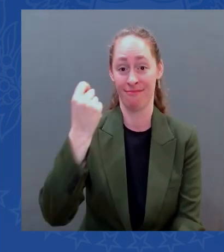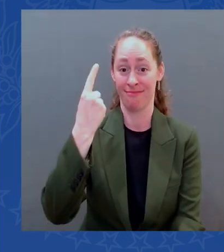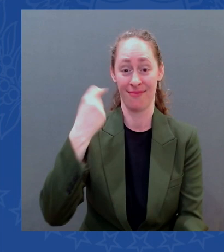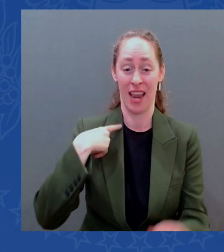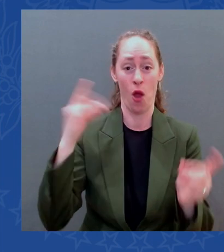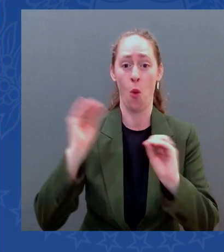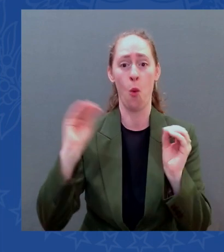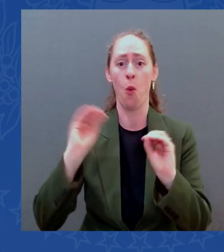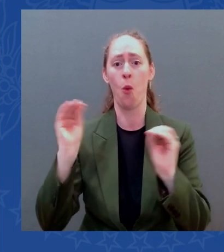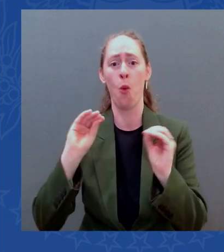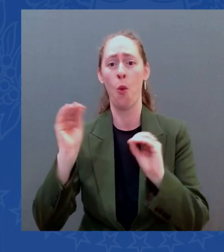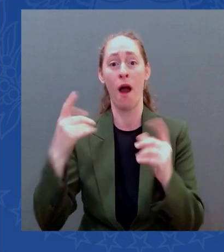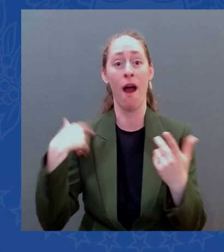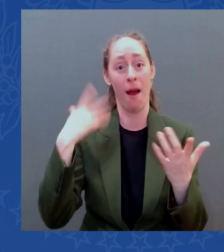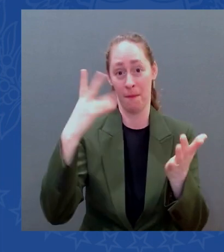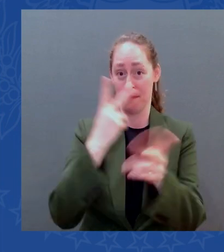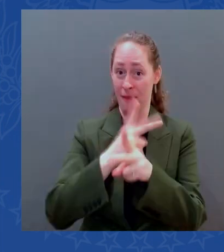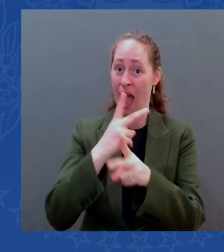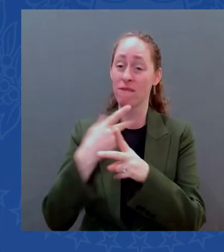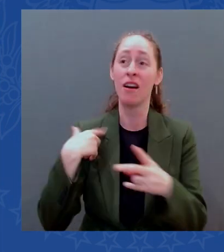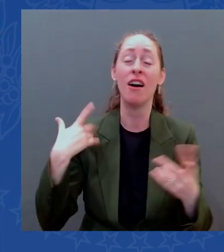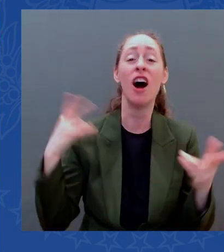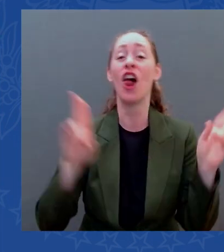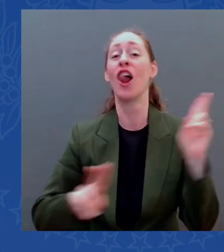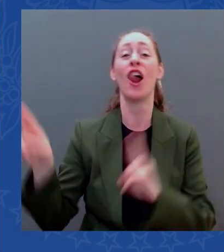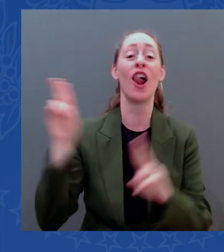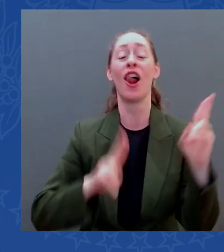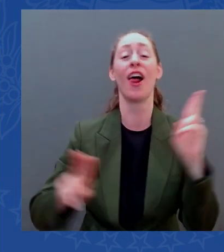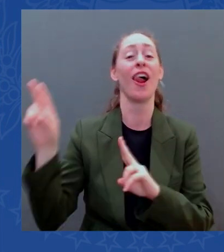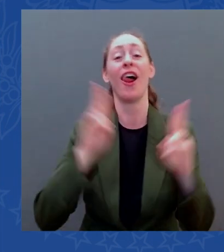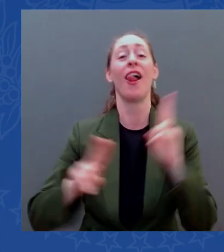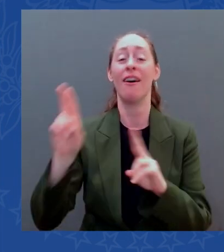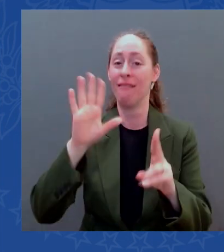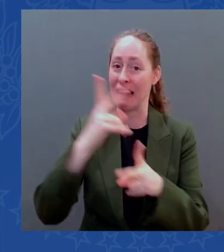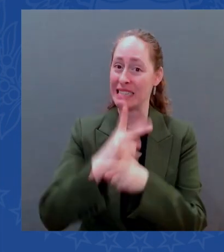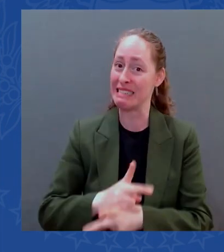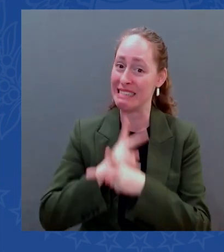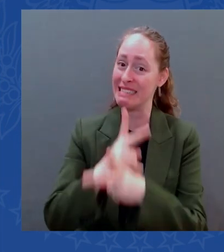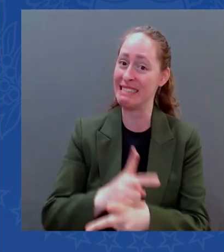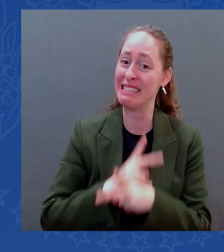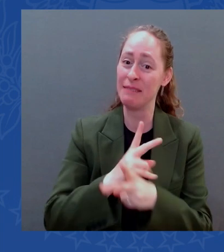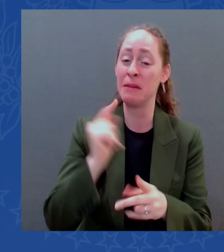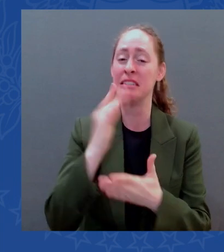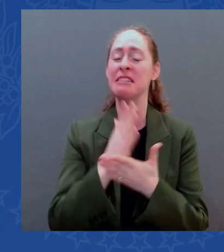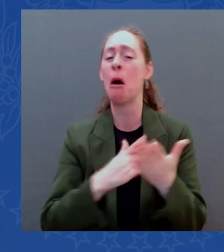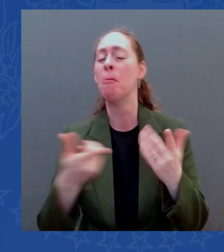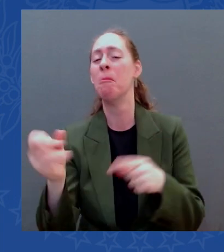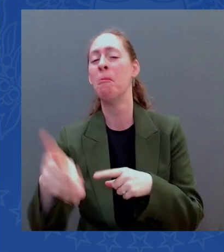In closing, thank you for your hospitality and the honor of coming here to be part of this storied tradition.